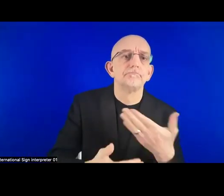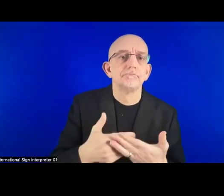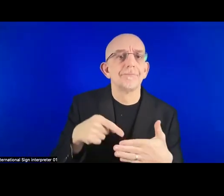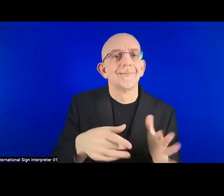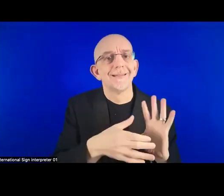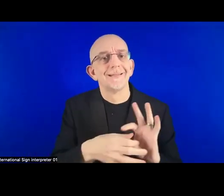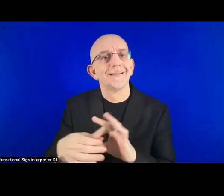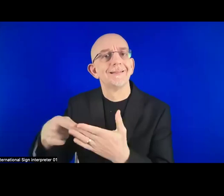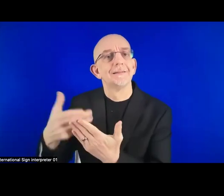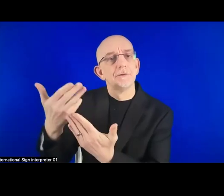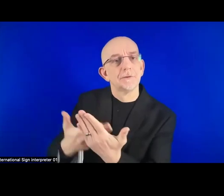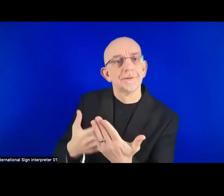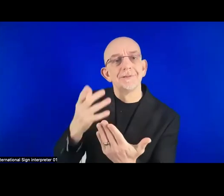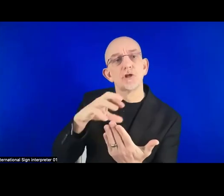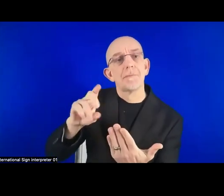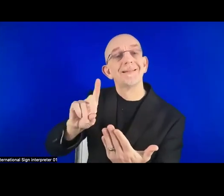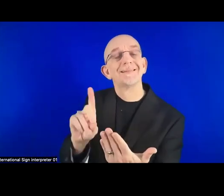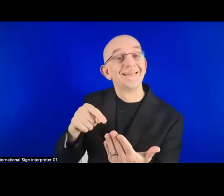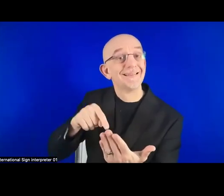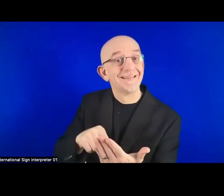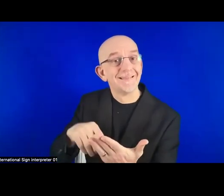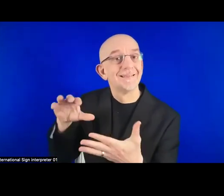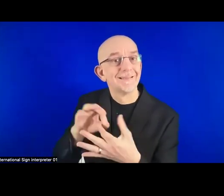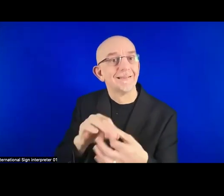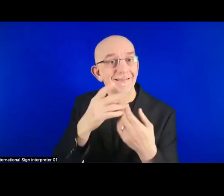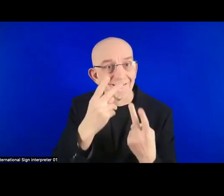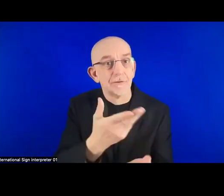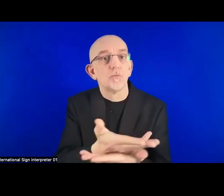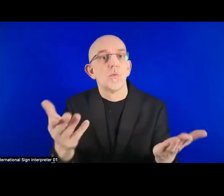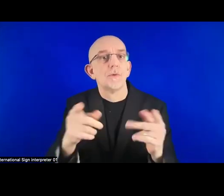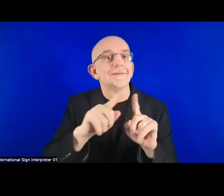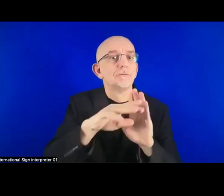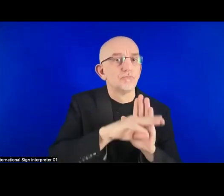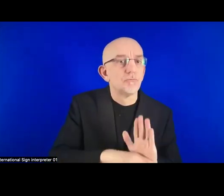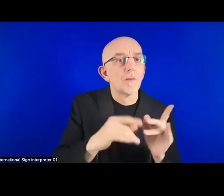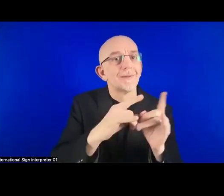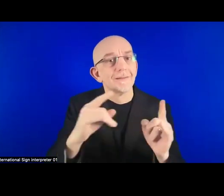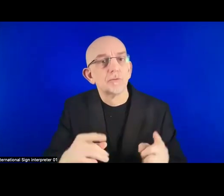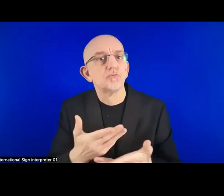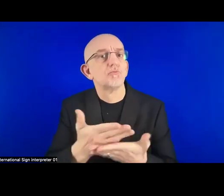the point of view of the users and their movements, and how all of these principles